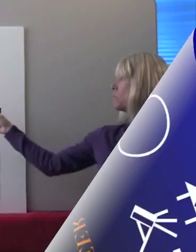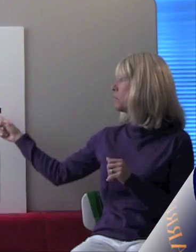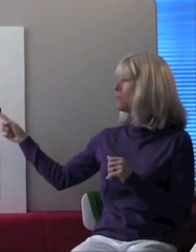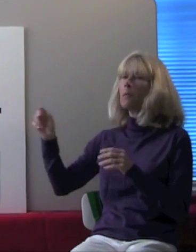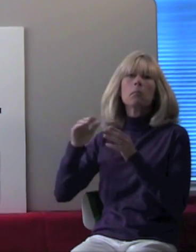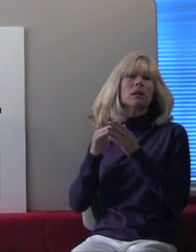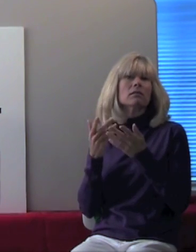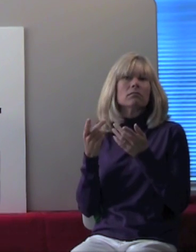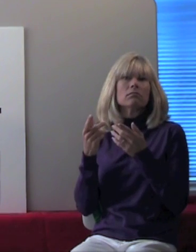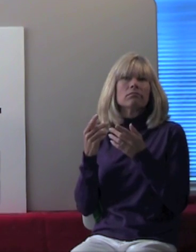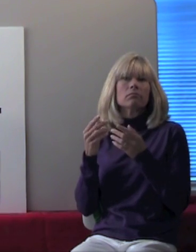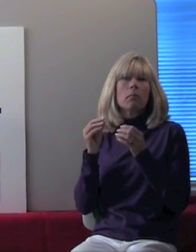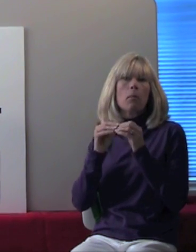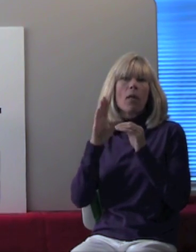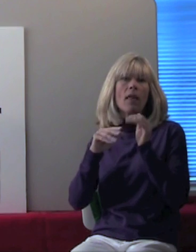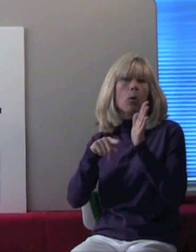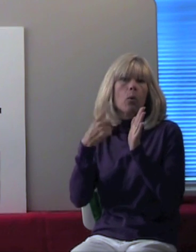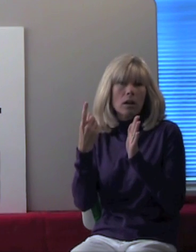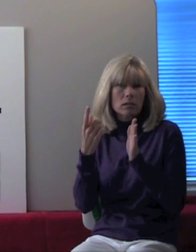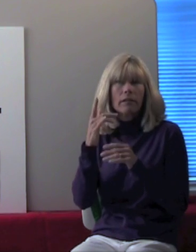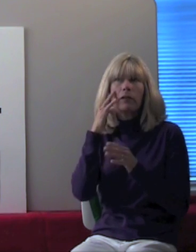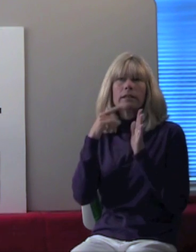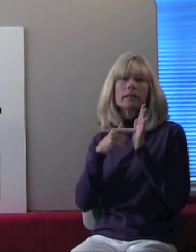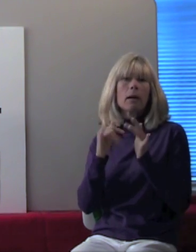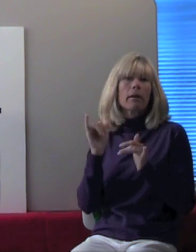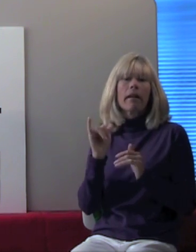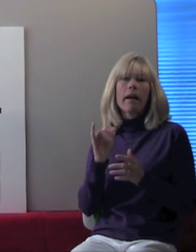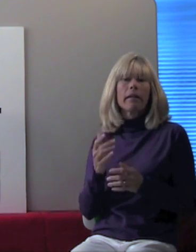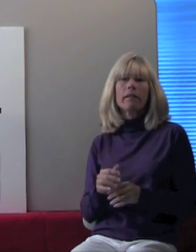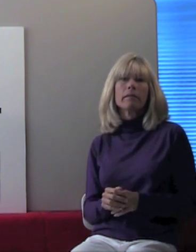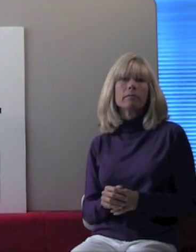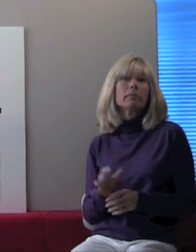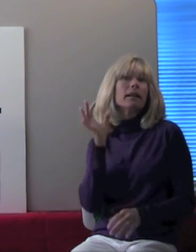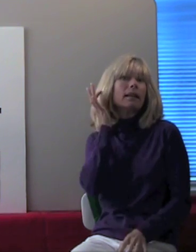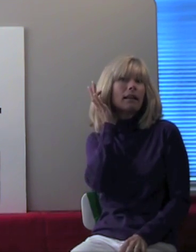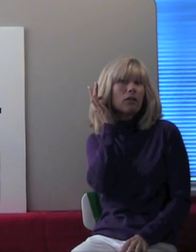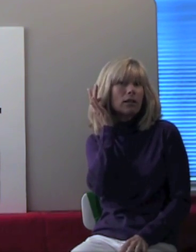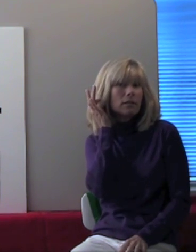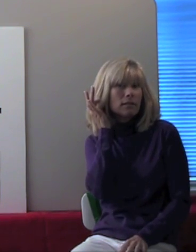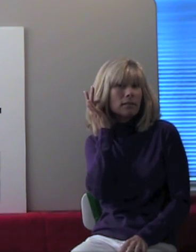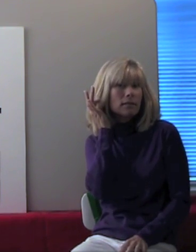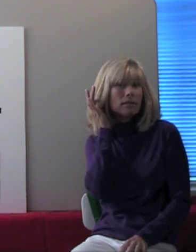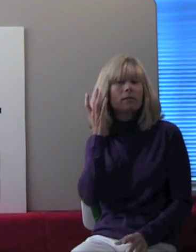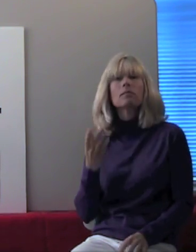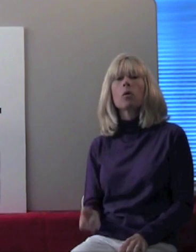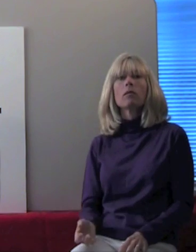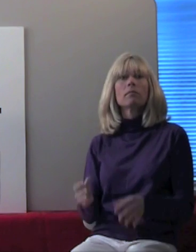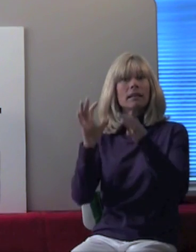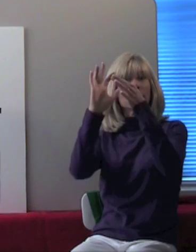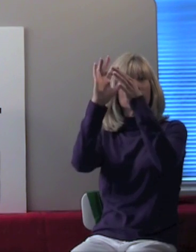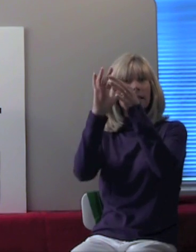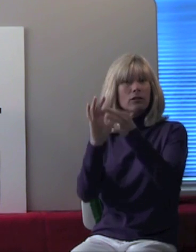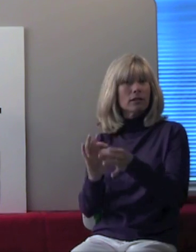This is when you grasp more than once. For example when you grasp the earlobe twice for EARRING...